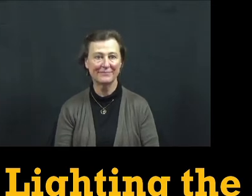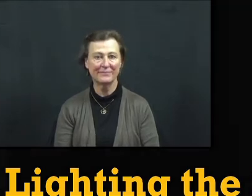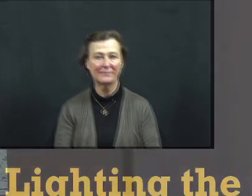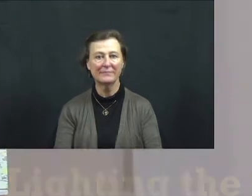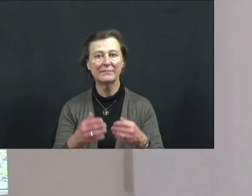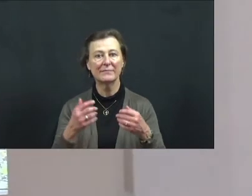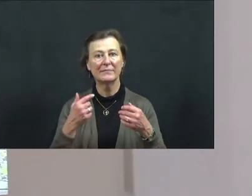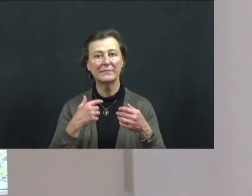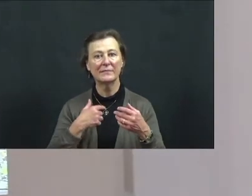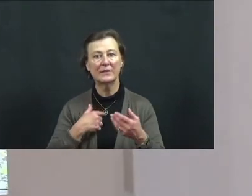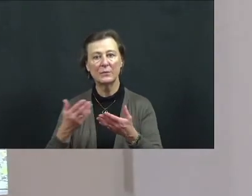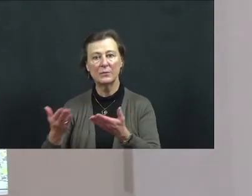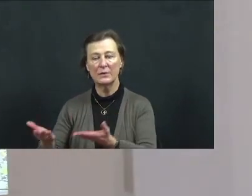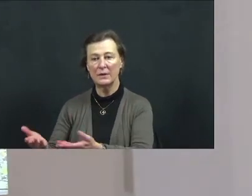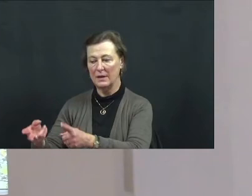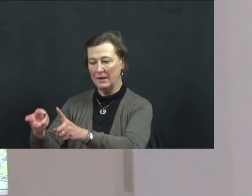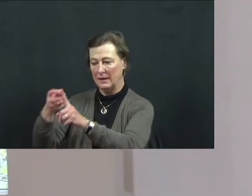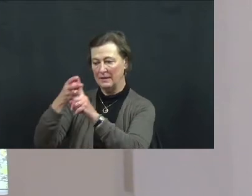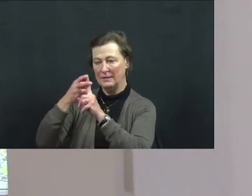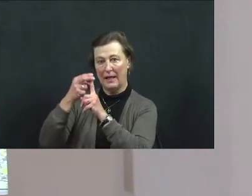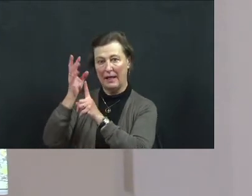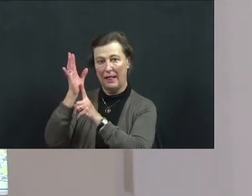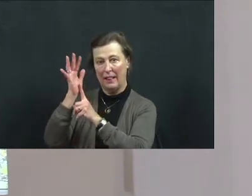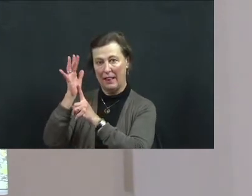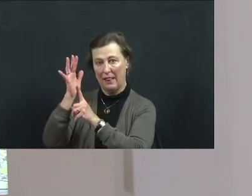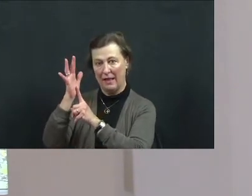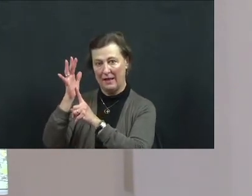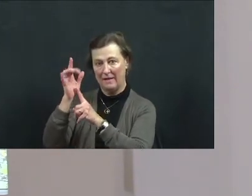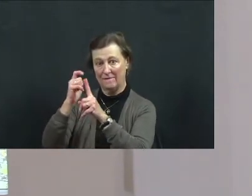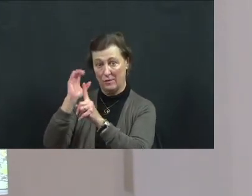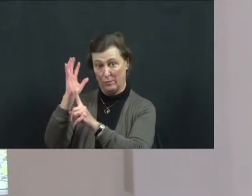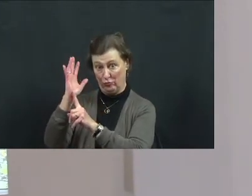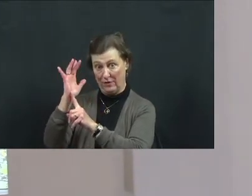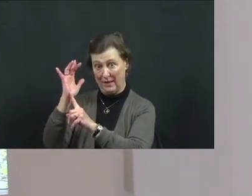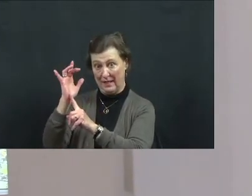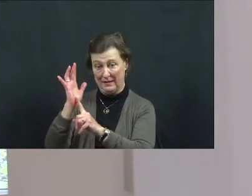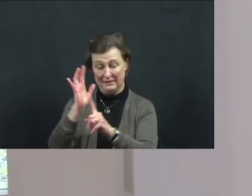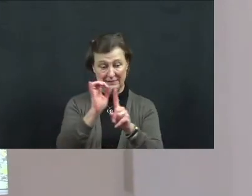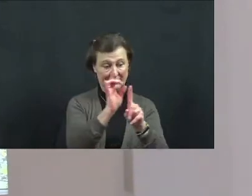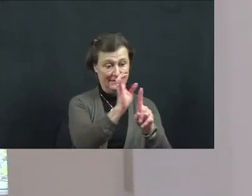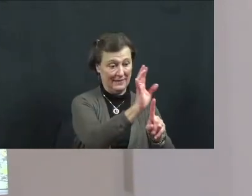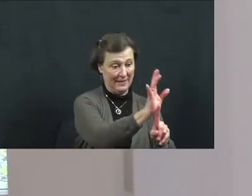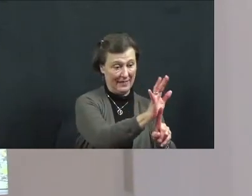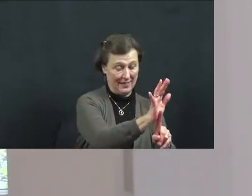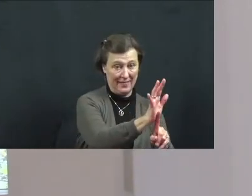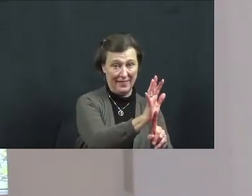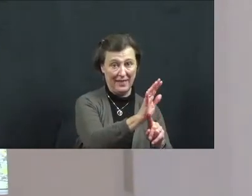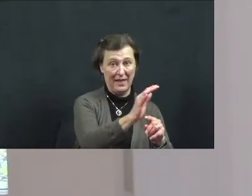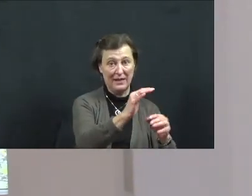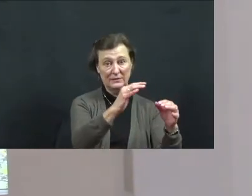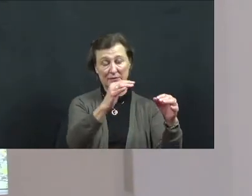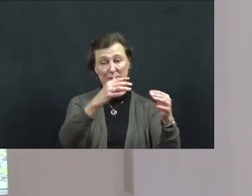We take the light from our chalice, lighting the social justice candle, as a symbolic reminder